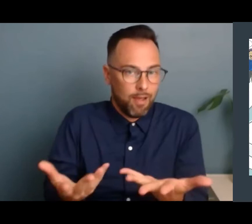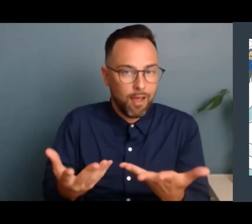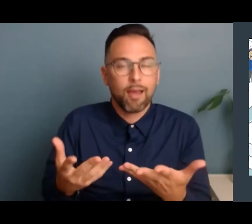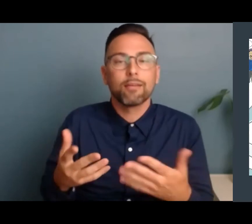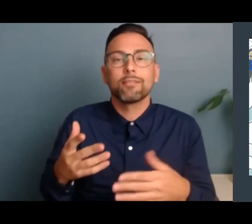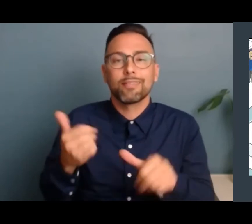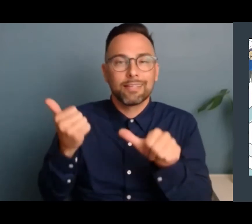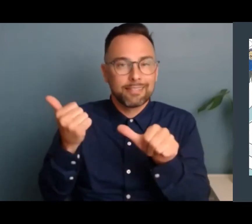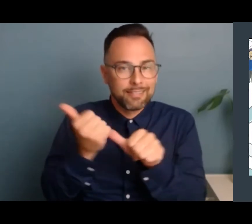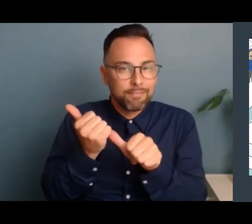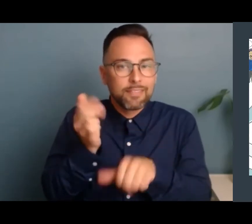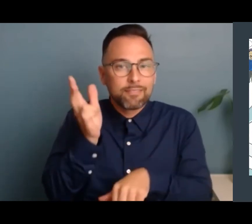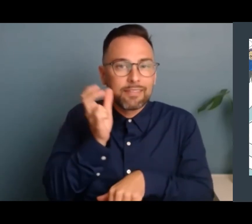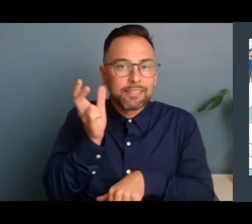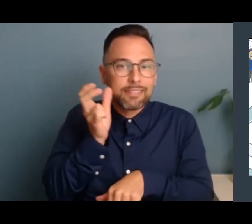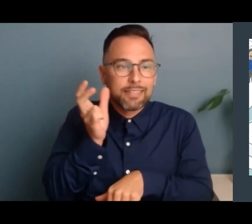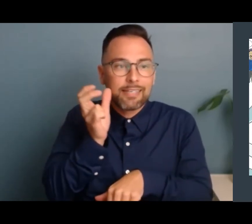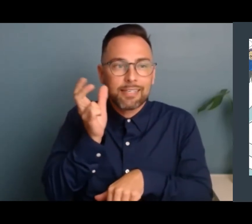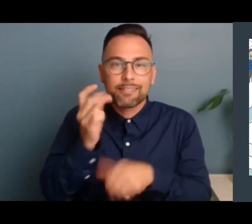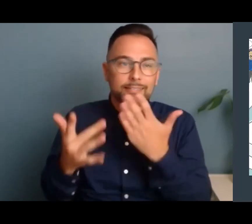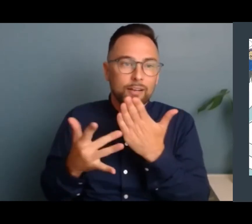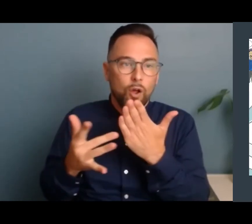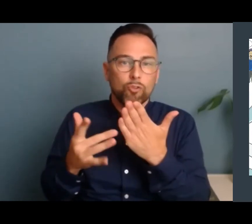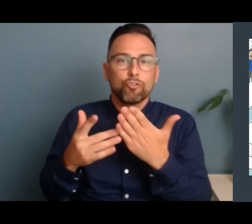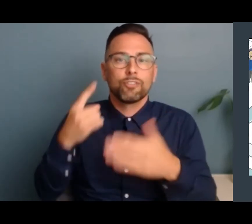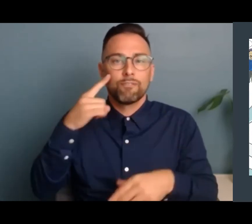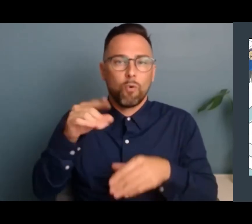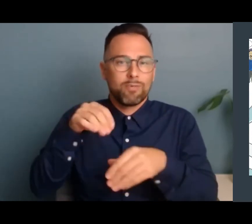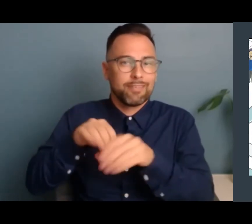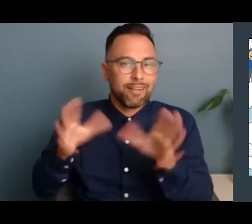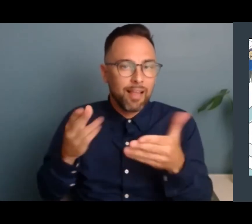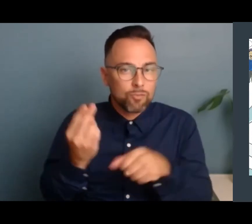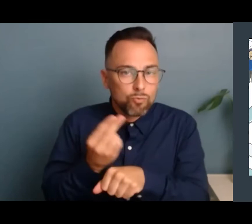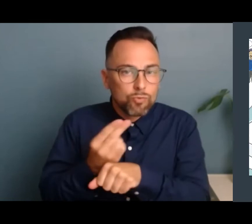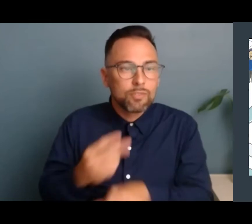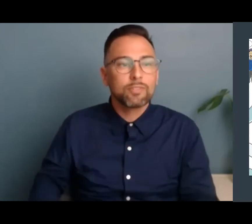47 responded having assistive listening devices, technology for classroom use.